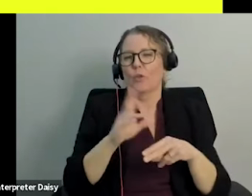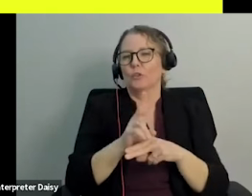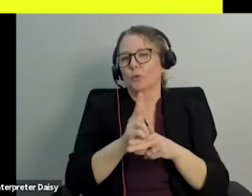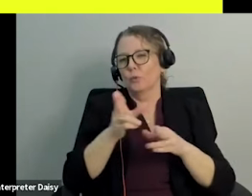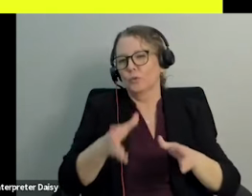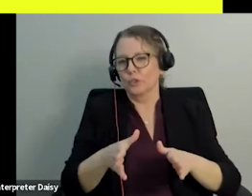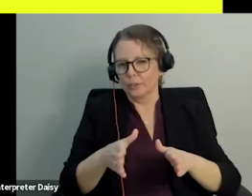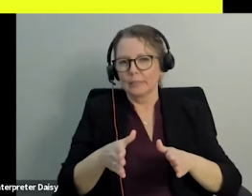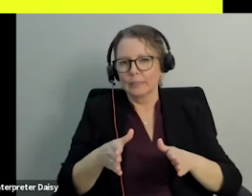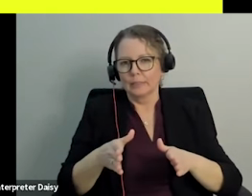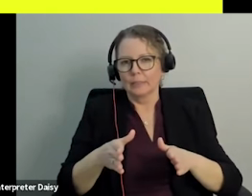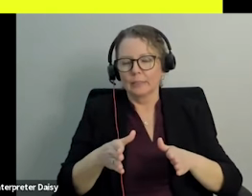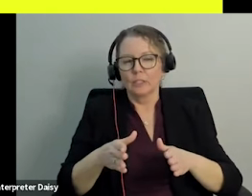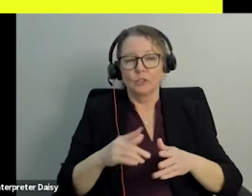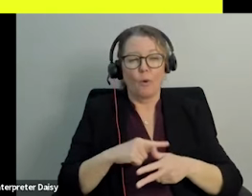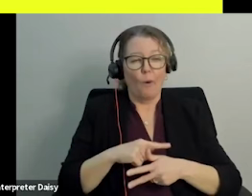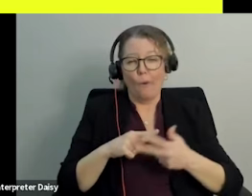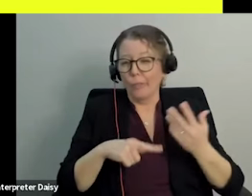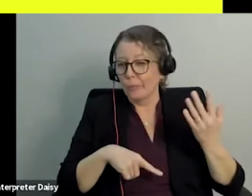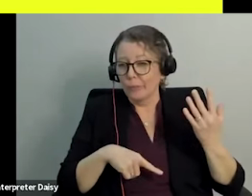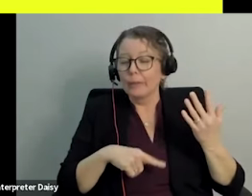So it's where all three of those areas intersect.